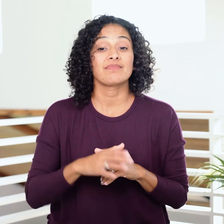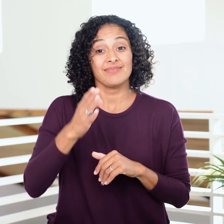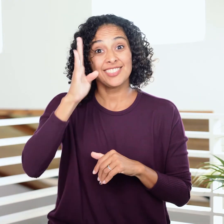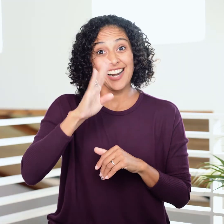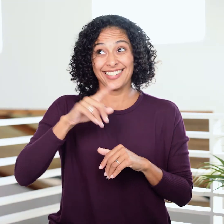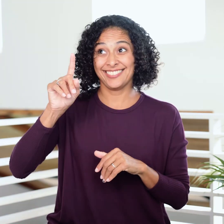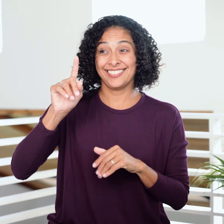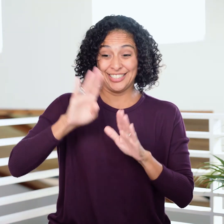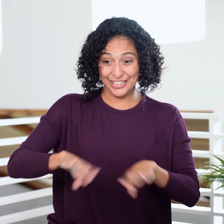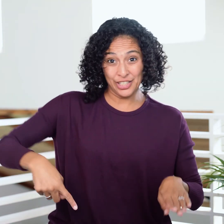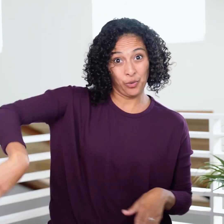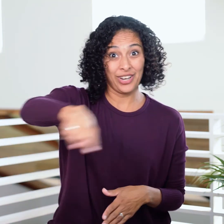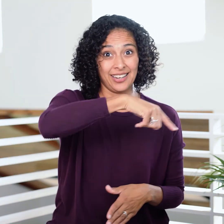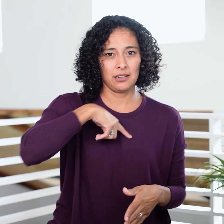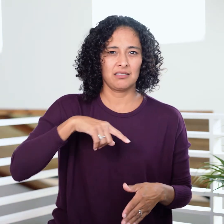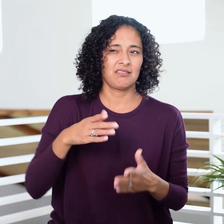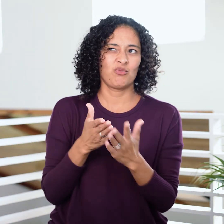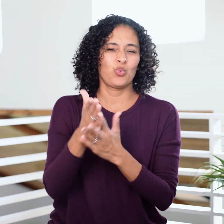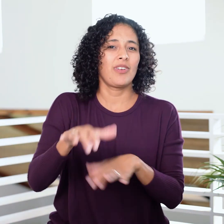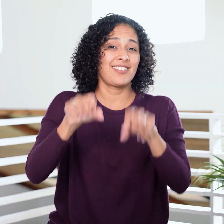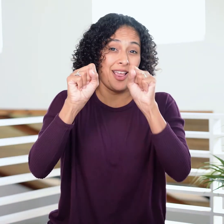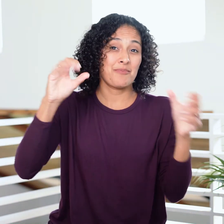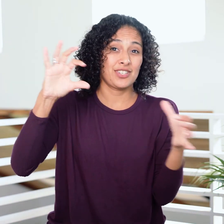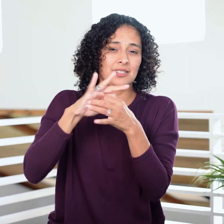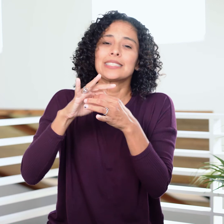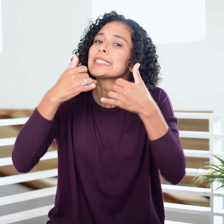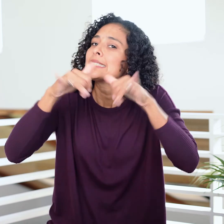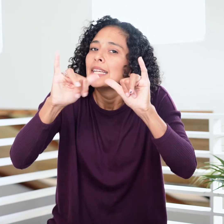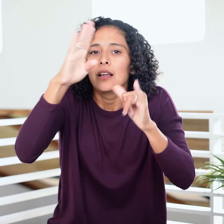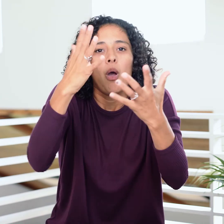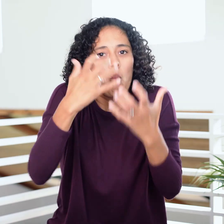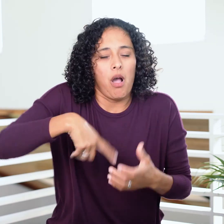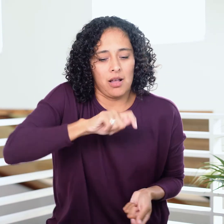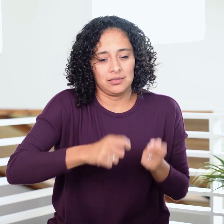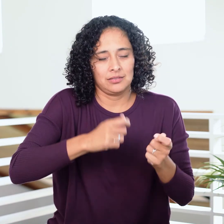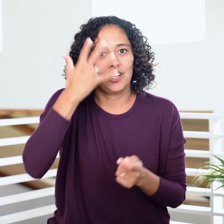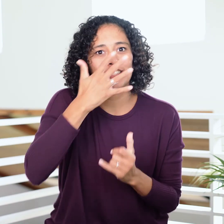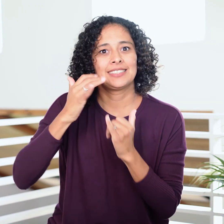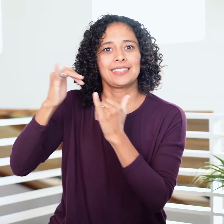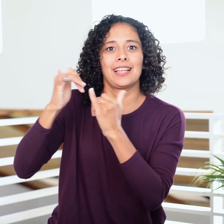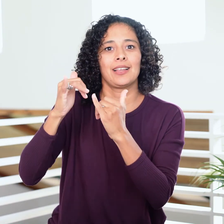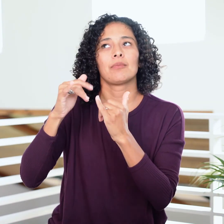Even though all God’s children are children by adoption, He still wants His kids to look like Him.